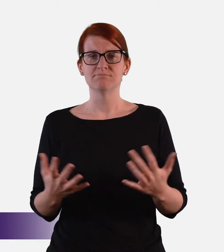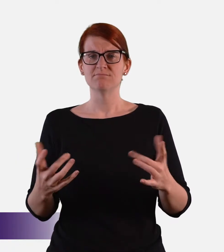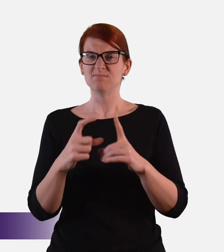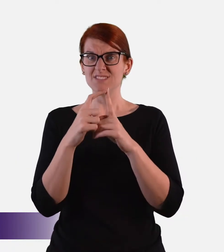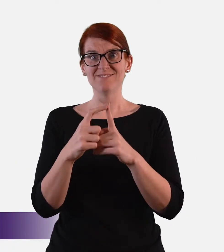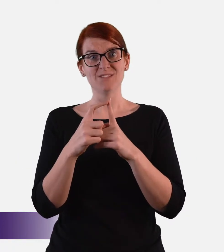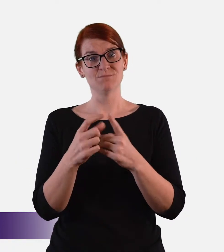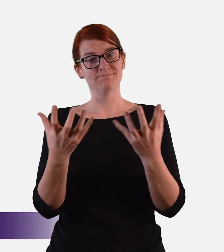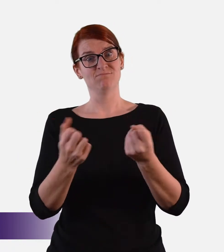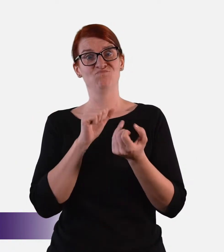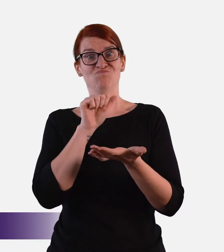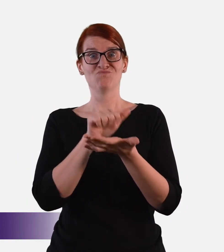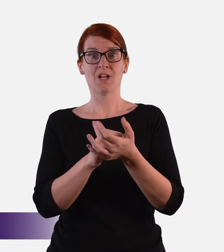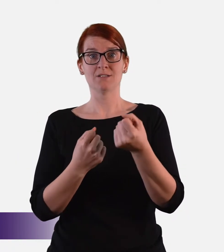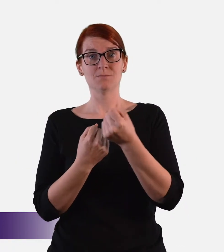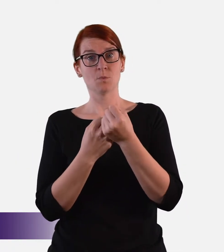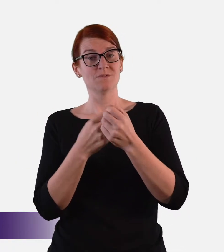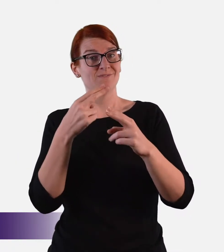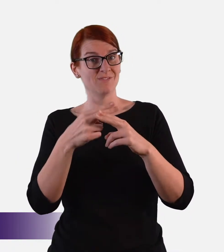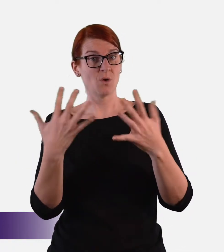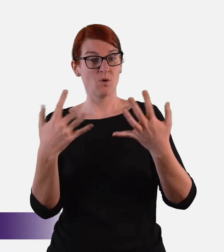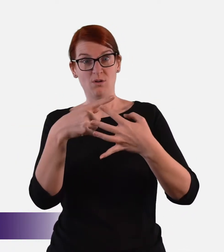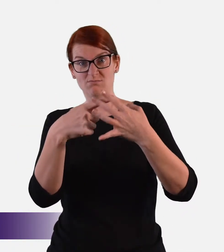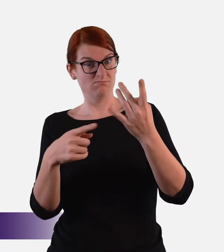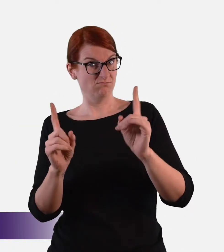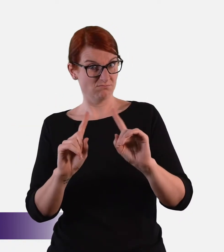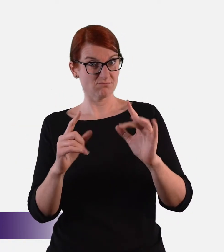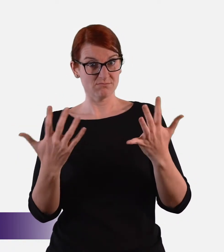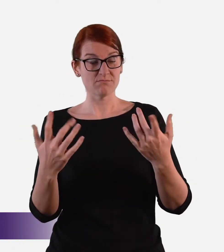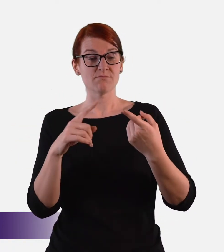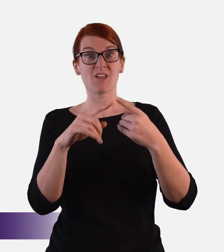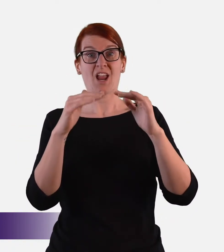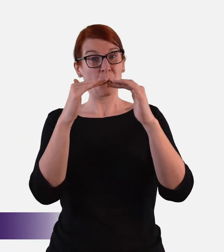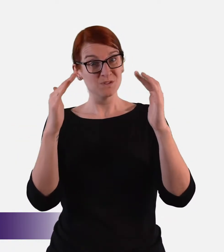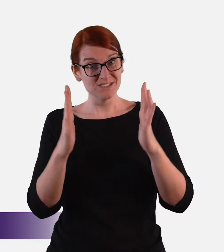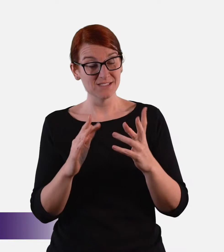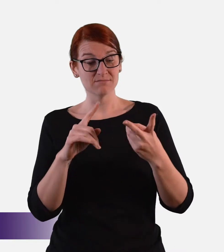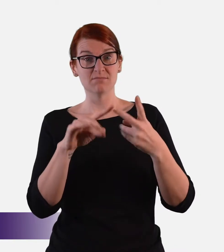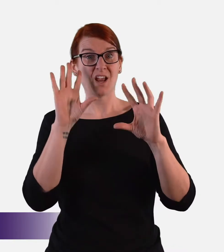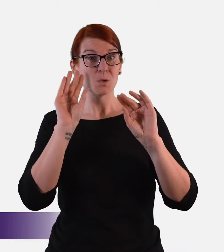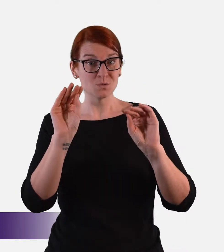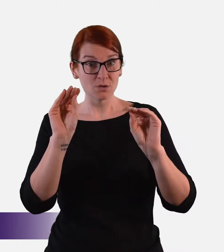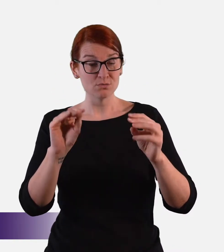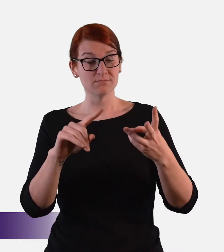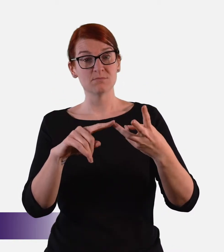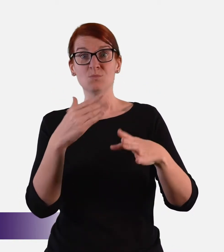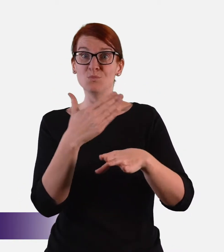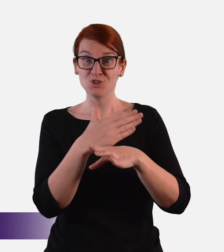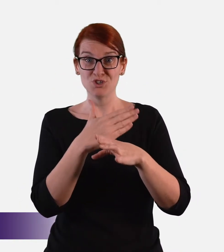Difficulties in obtaining appropriate support, whether in terms of housing, education, or employment,